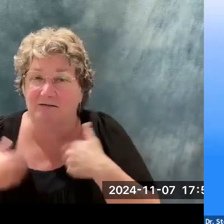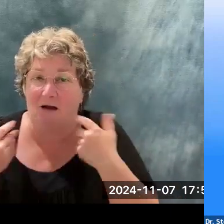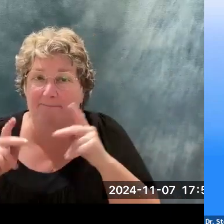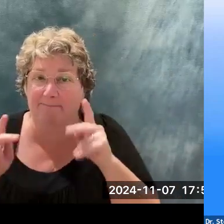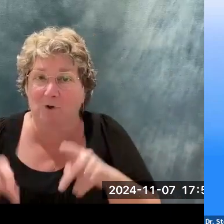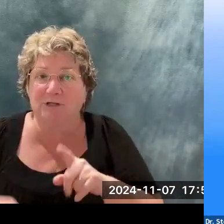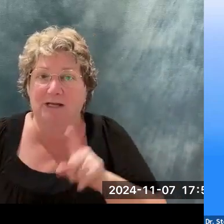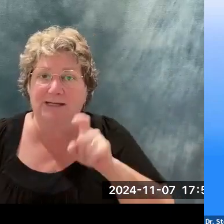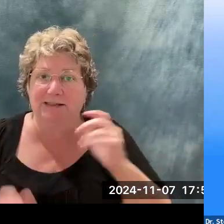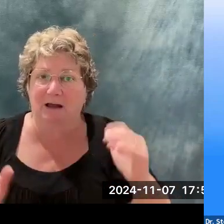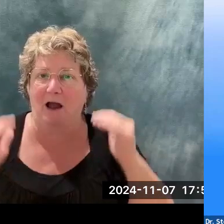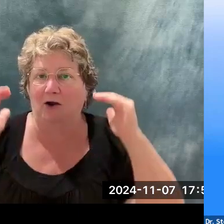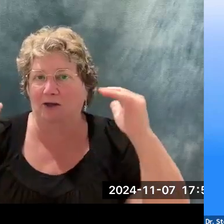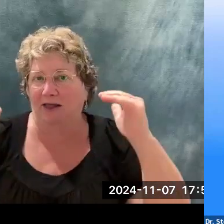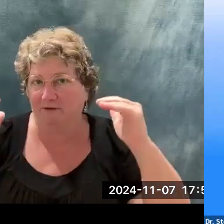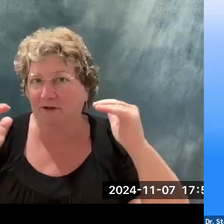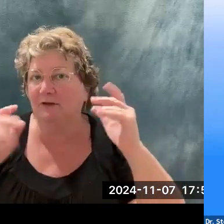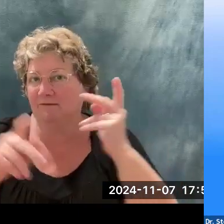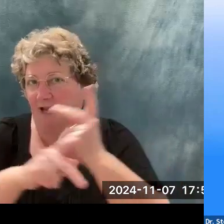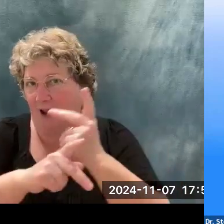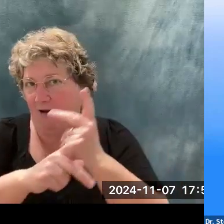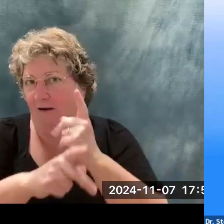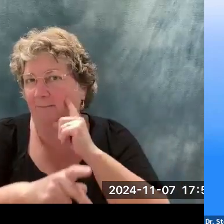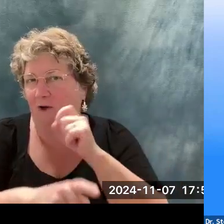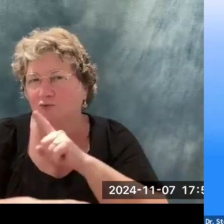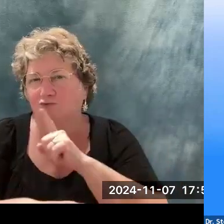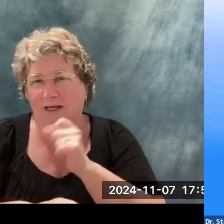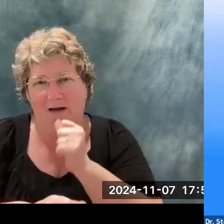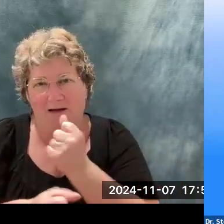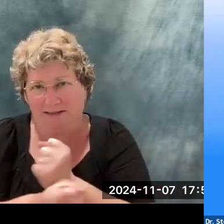point that's endangering safety in that moment. Erika, do you want to answer from the adult